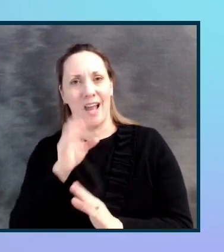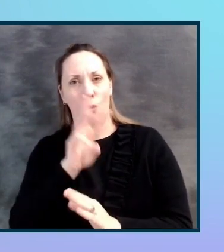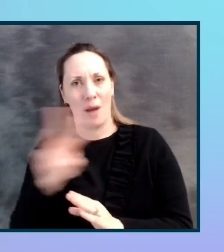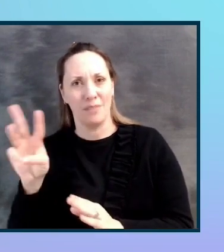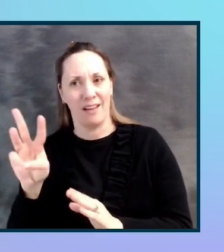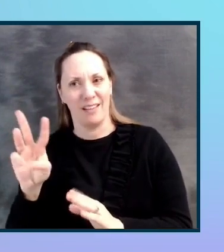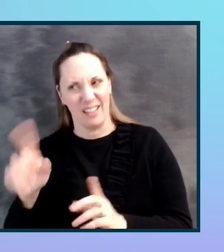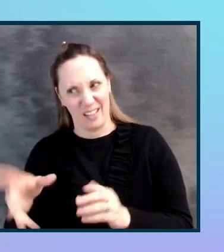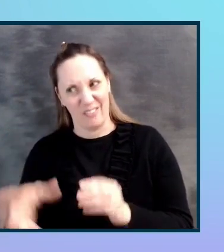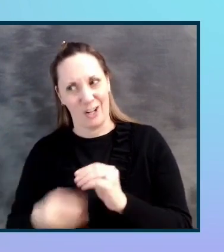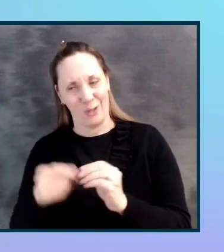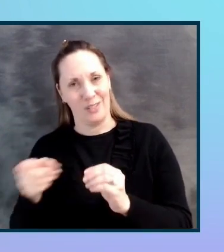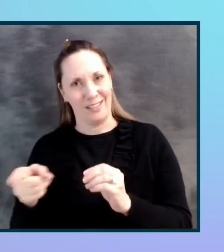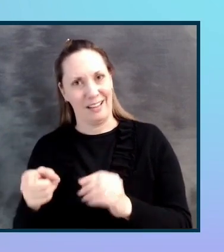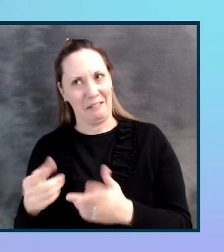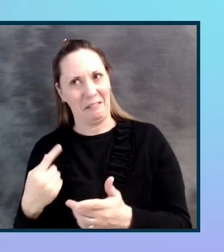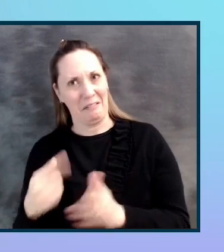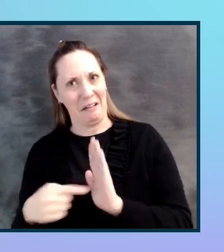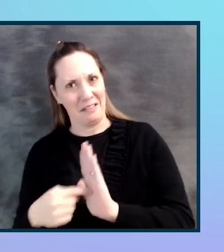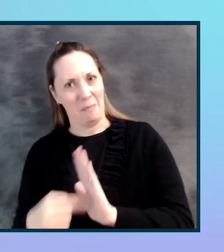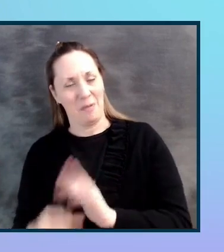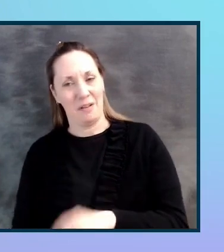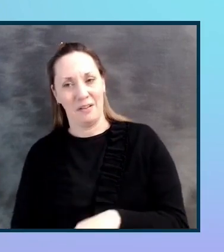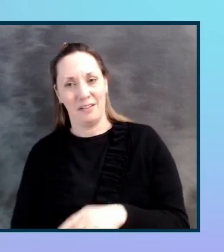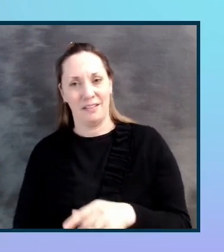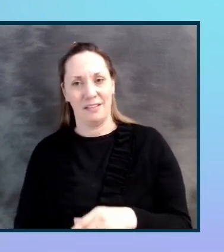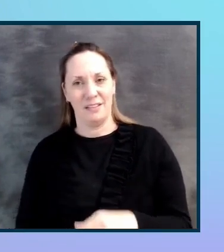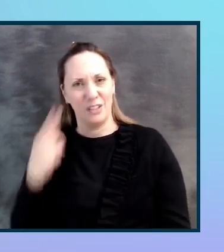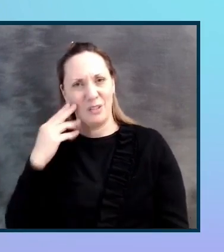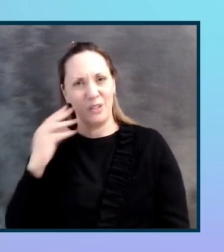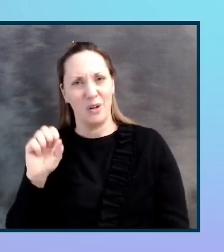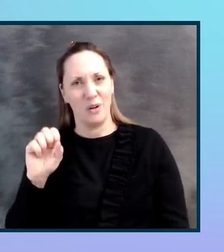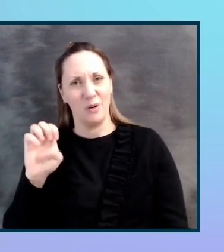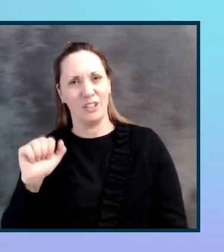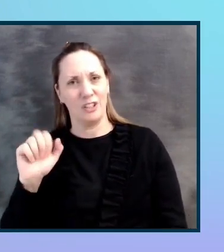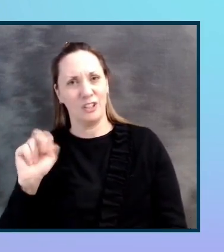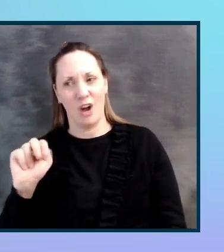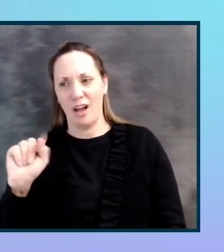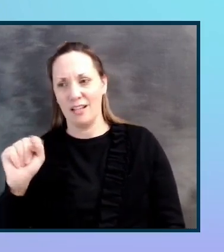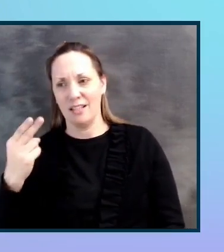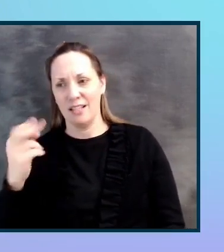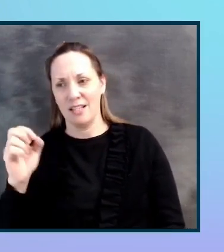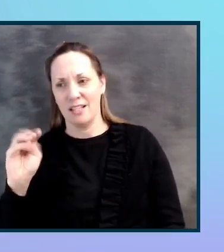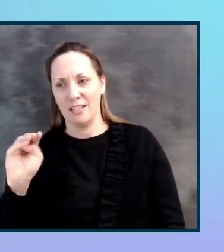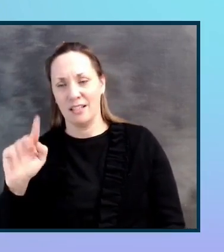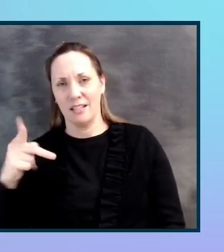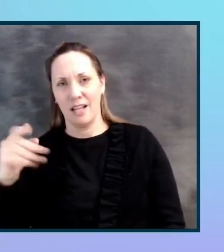So maybe this is an idea. Do you know Sean Thompson? No, but I getting notifications on like my phone